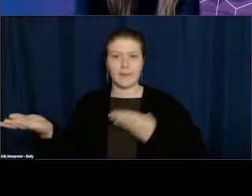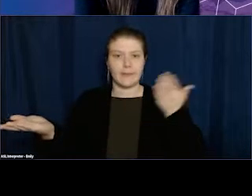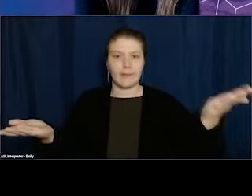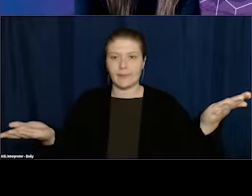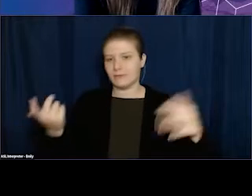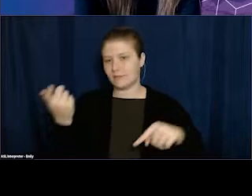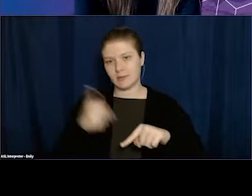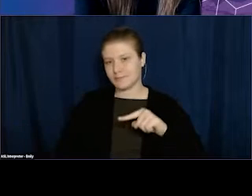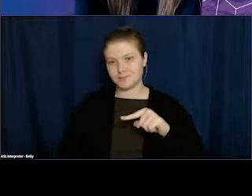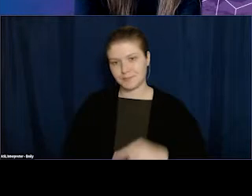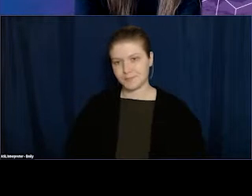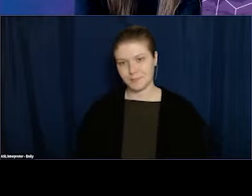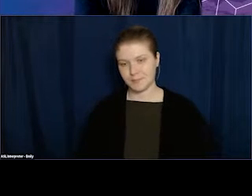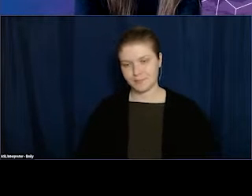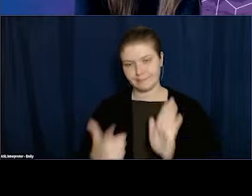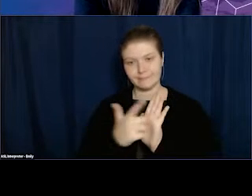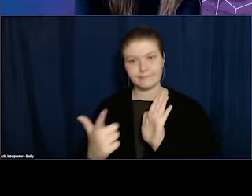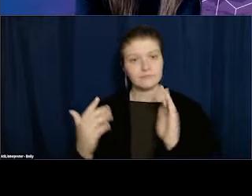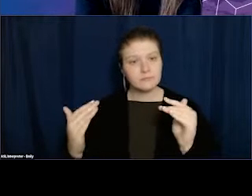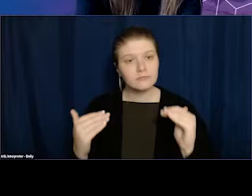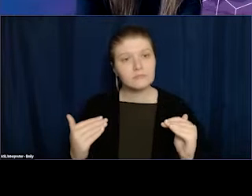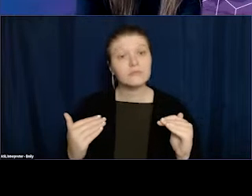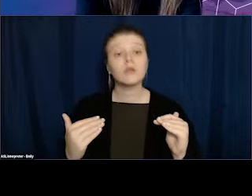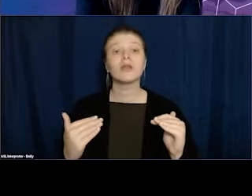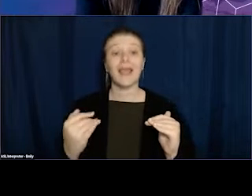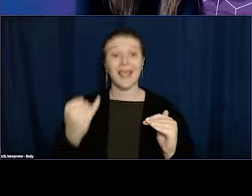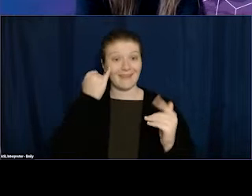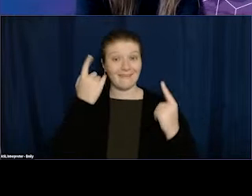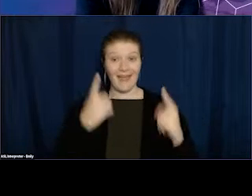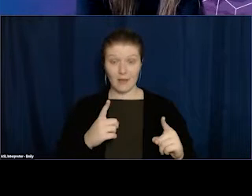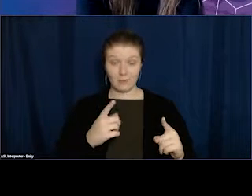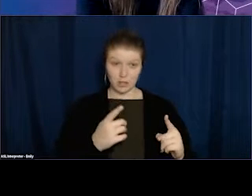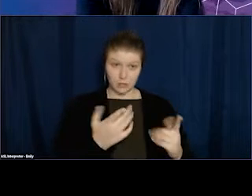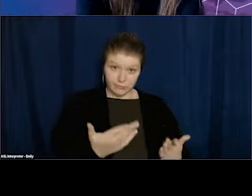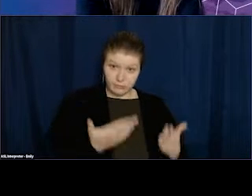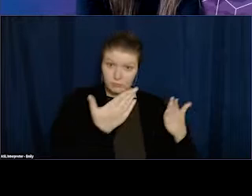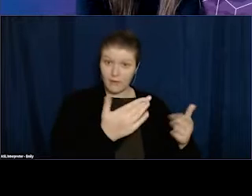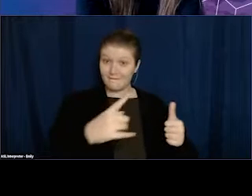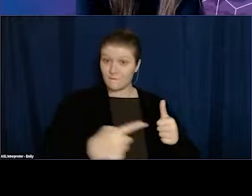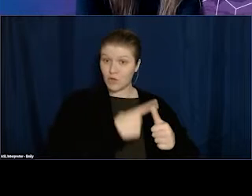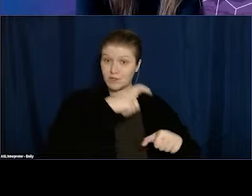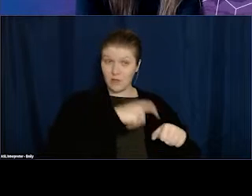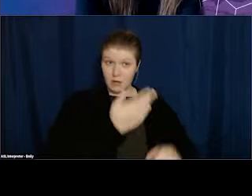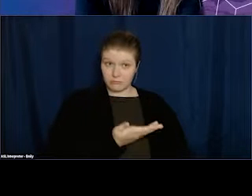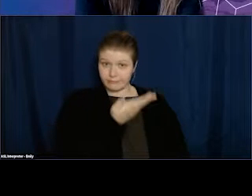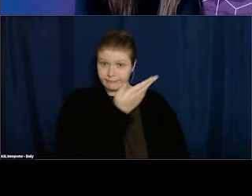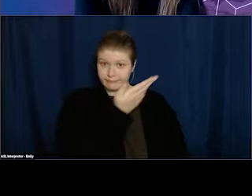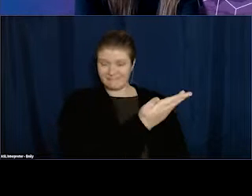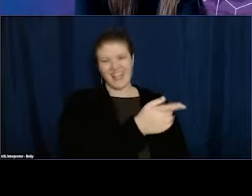So as I mentioned earlier, if you submitted your proposal in one system, you have to follow through with any sort of updates to that proposal in the same system.